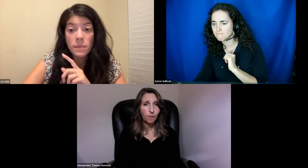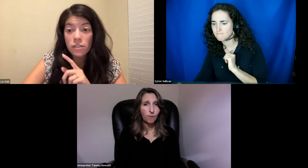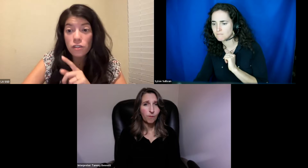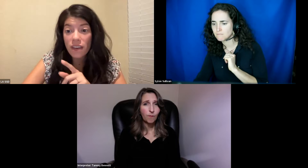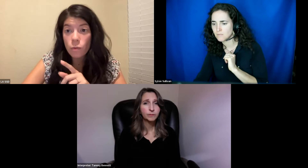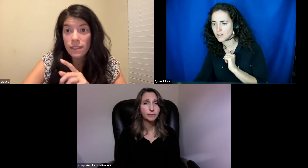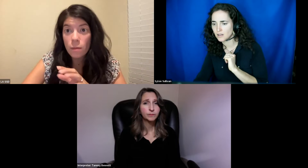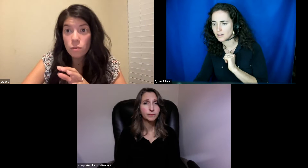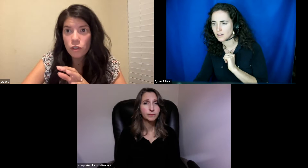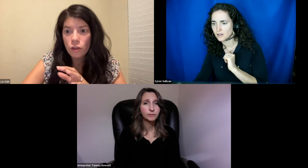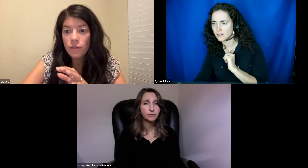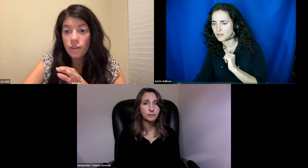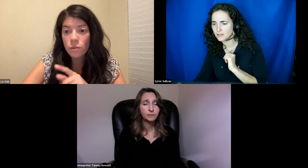Sorry, I was making sure that everyone was able to turn on their video.